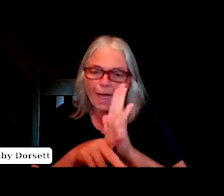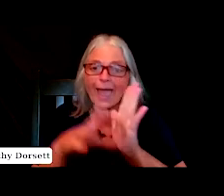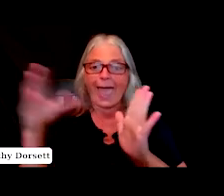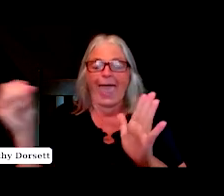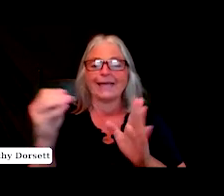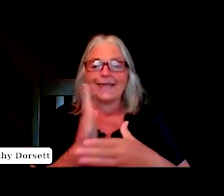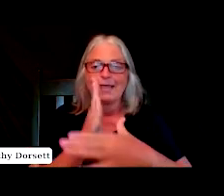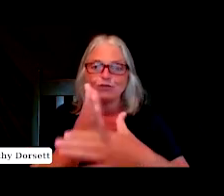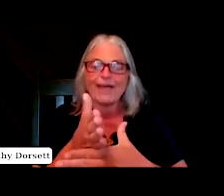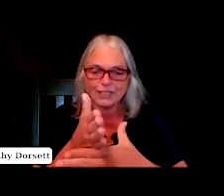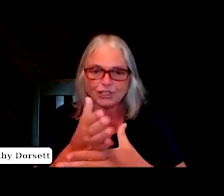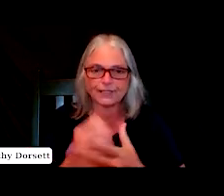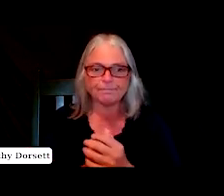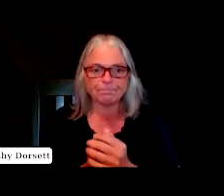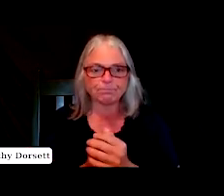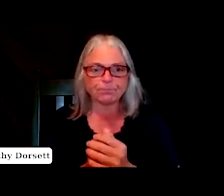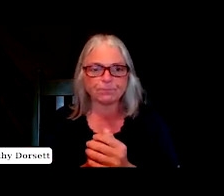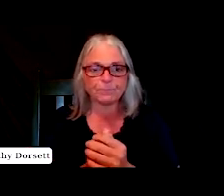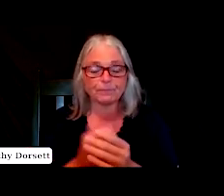Next slide, please.